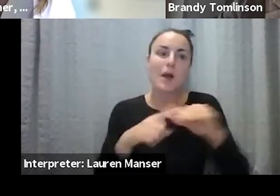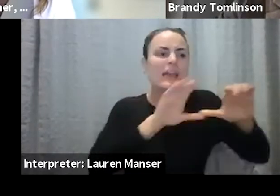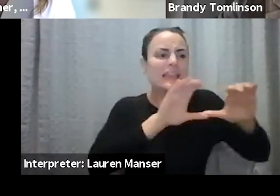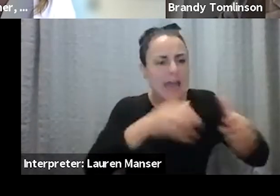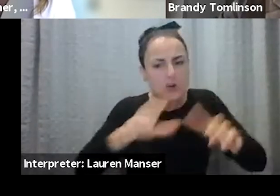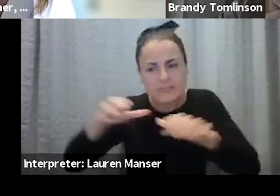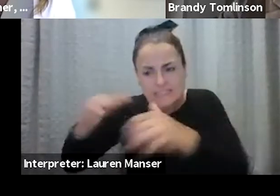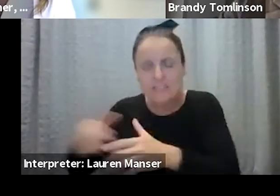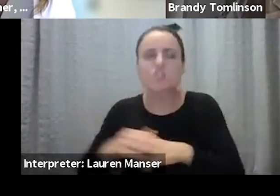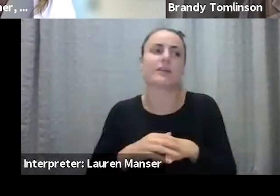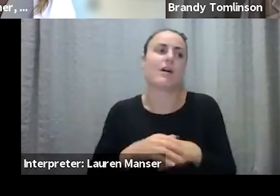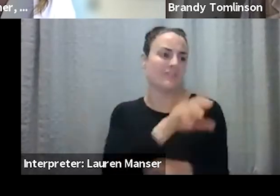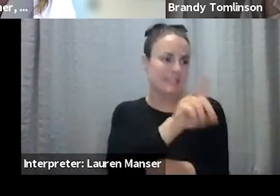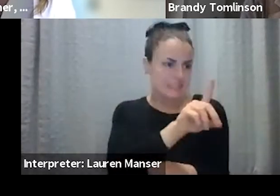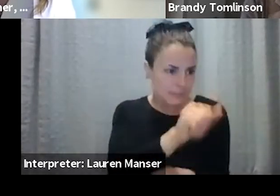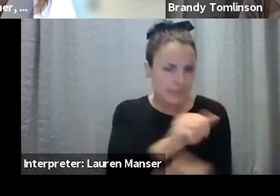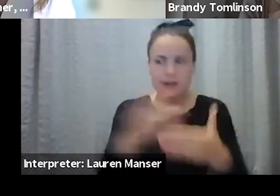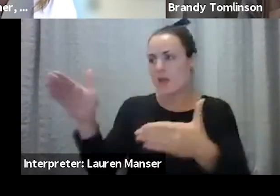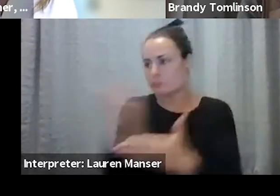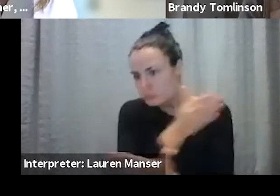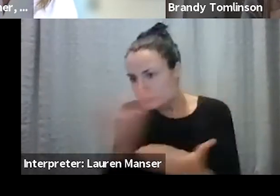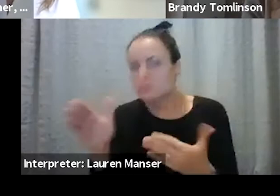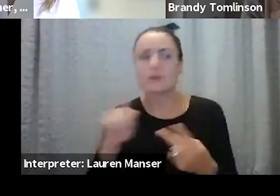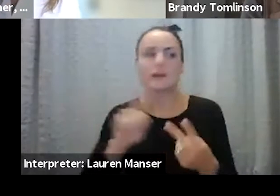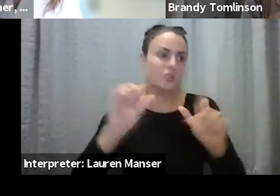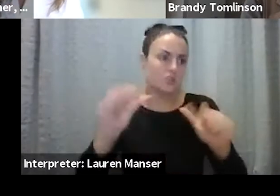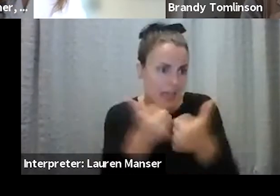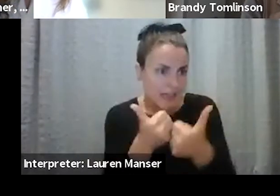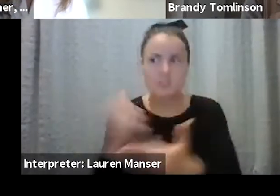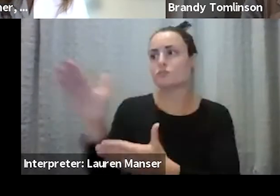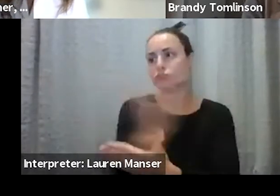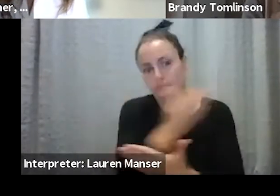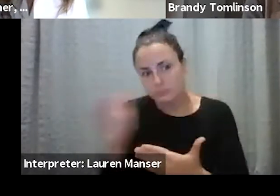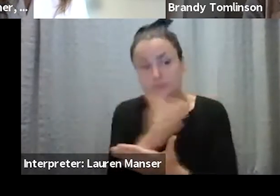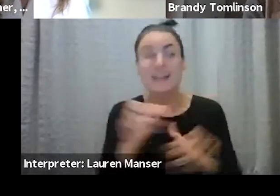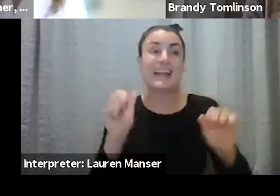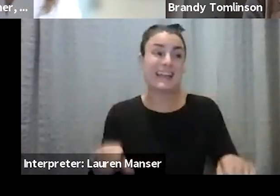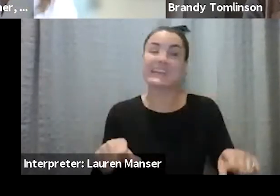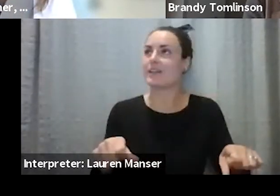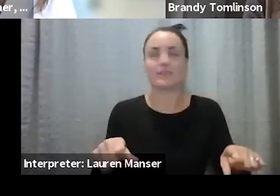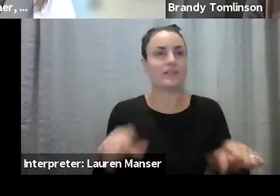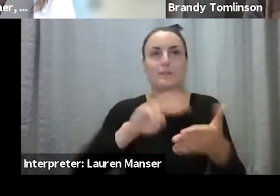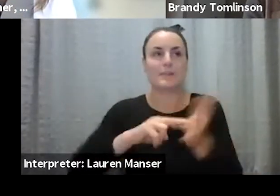can be a lot broader than just a particular on-paper diagnosis.